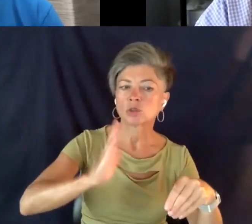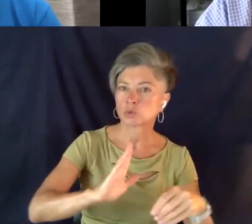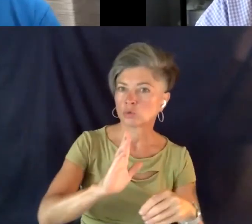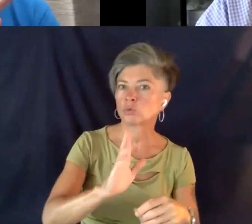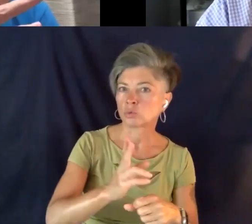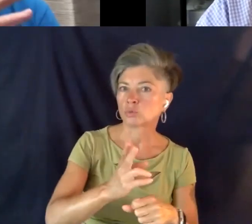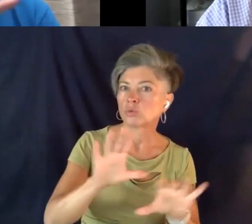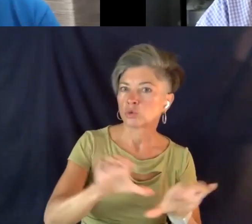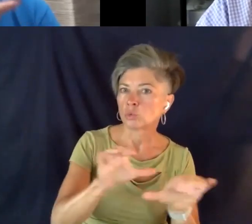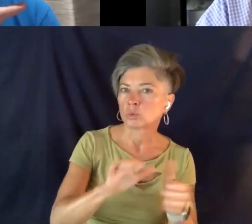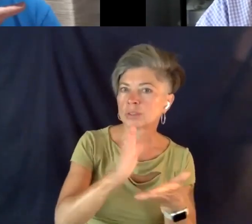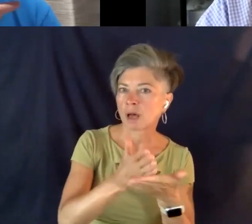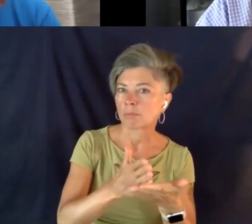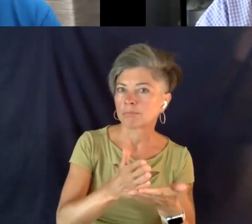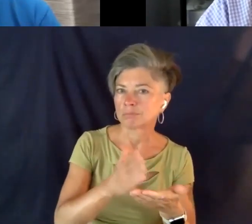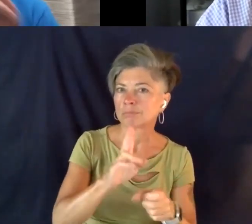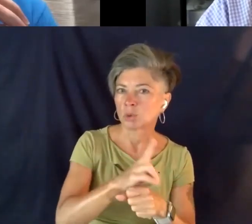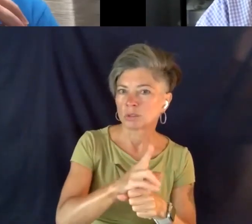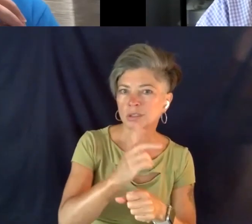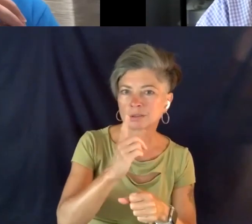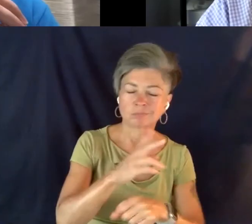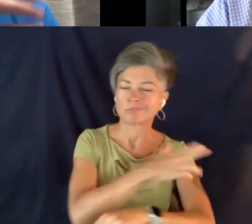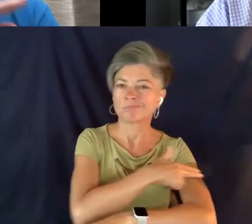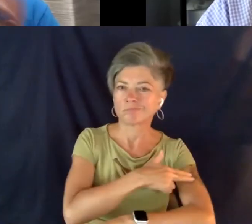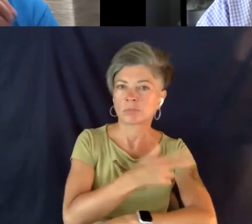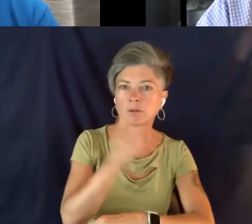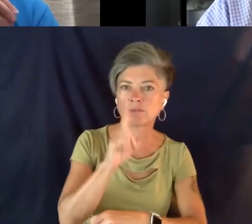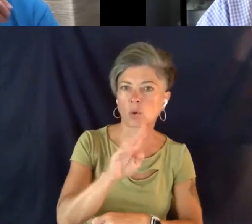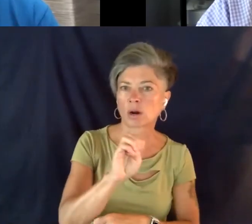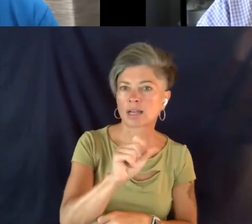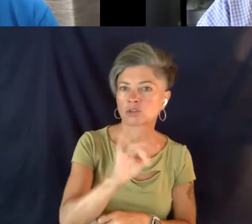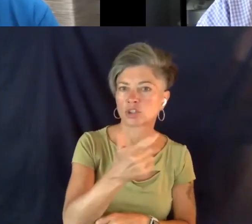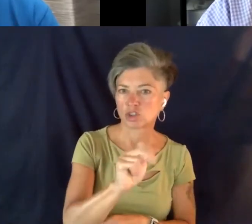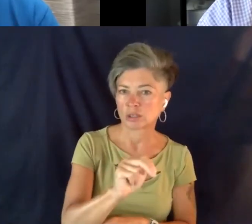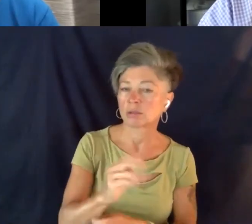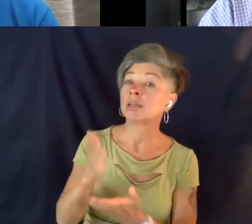And there are estrogen creams, but those tend to be very focused